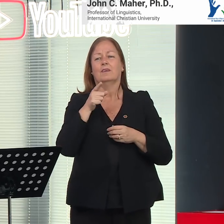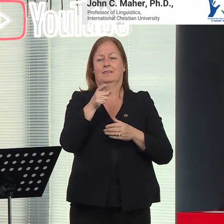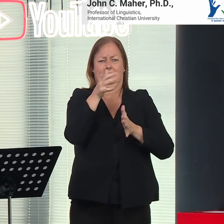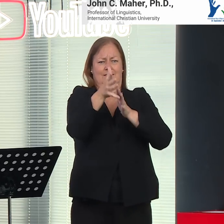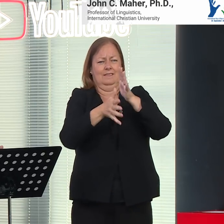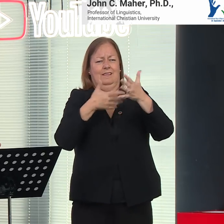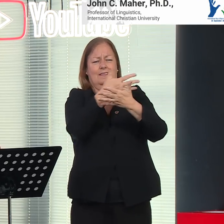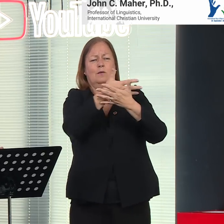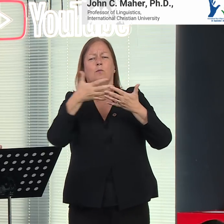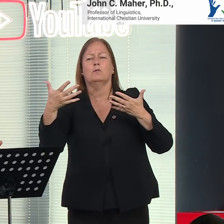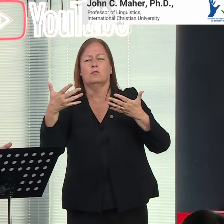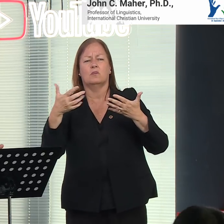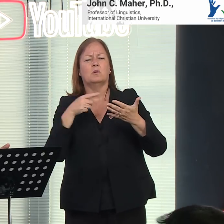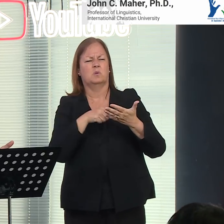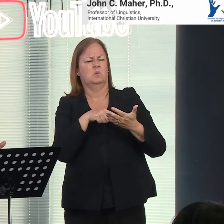More recently, people in Europe